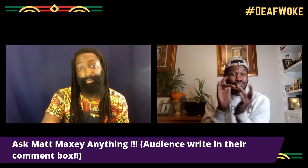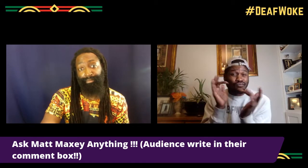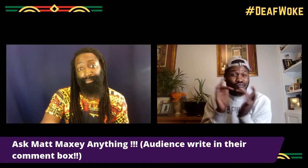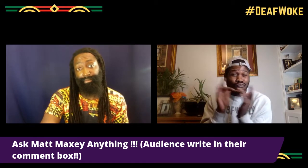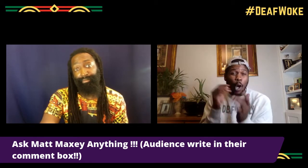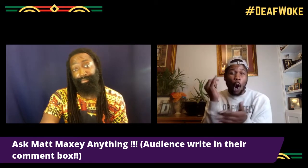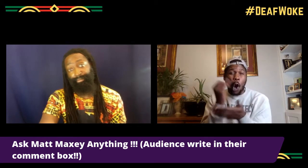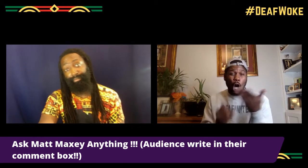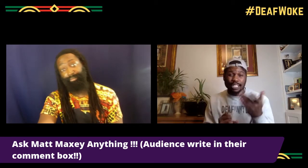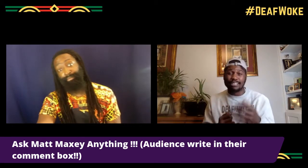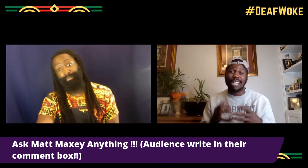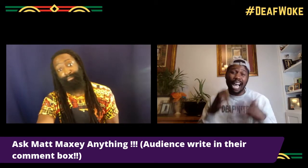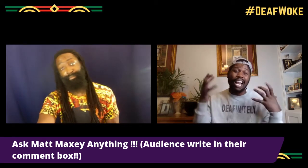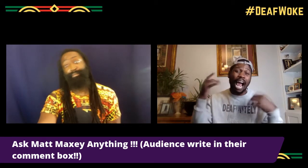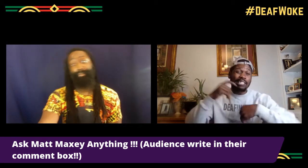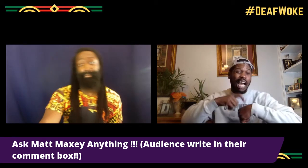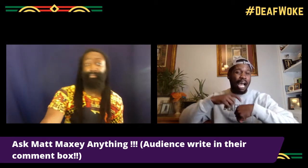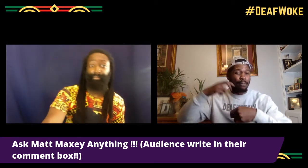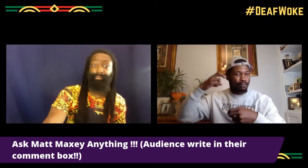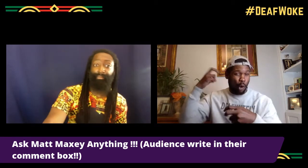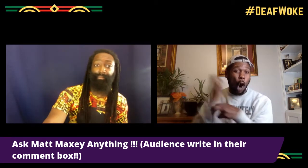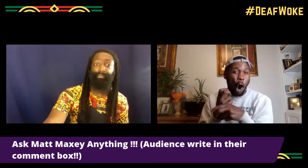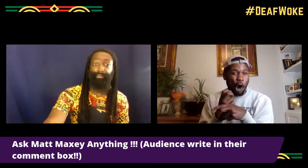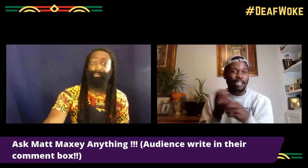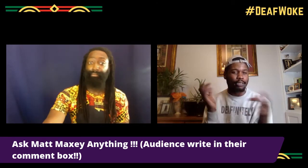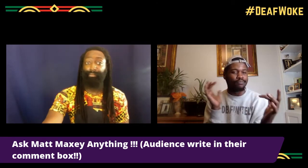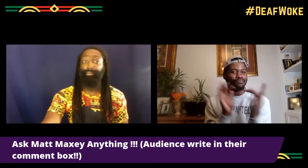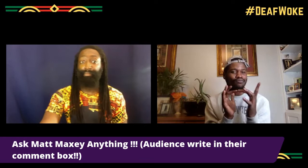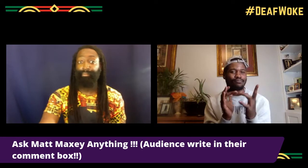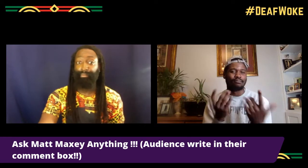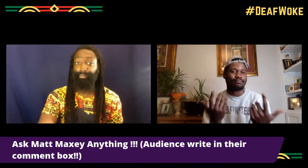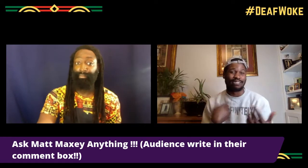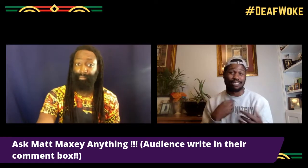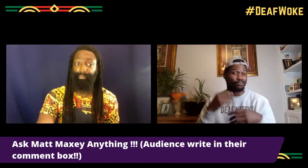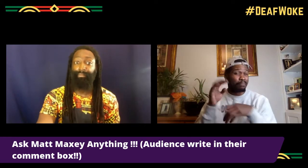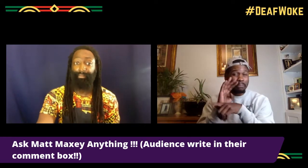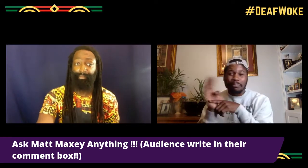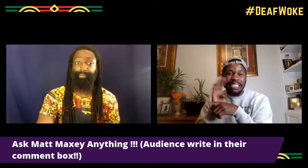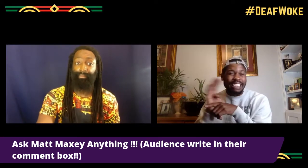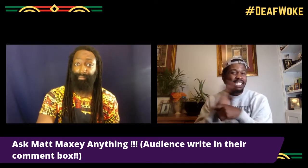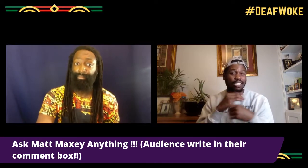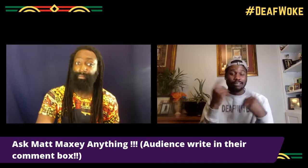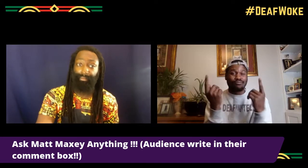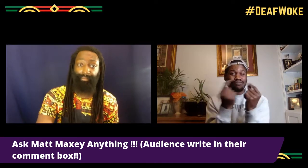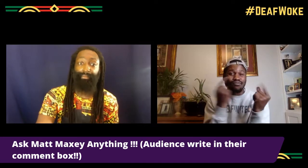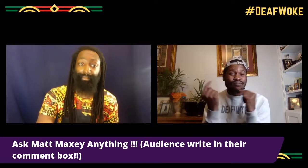You know, social media, if you try to contact the artists, you know, it's hard, obviously a hard time,